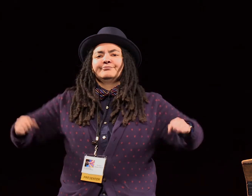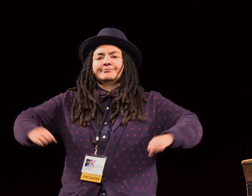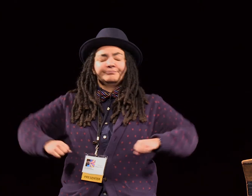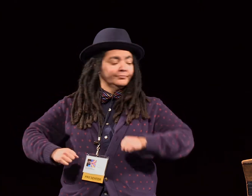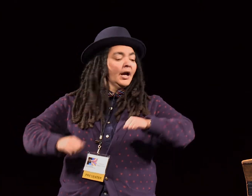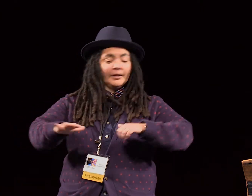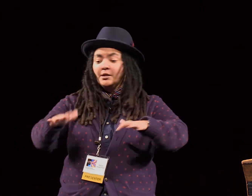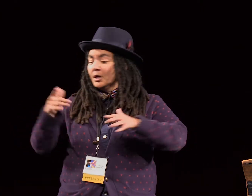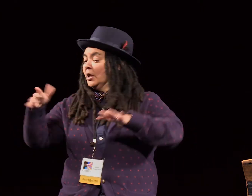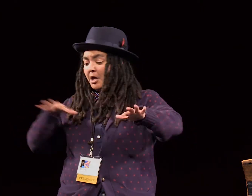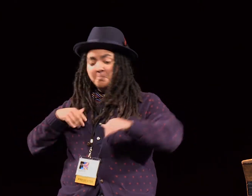And I was comfortable.